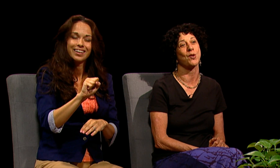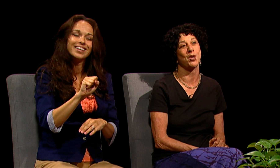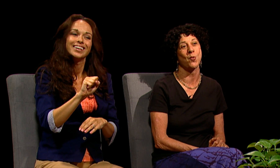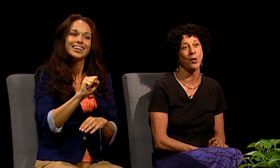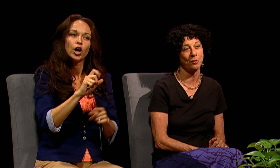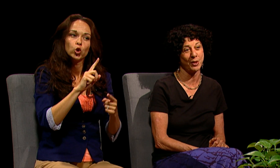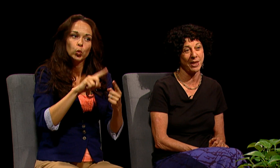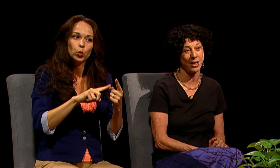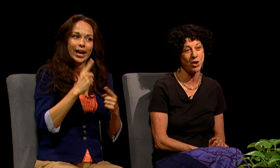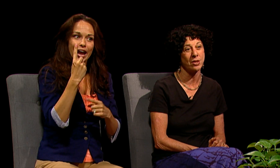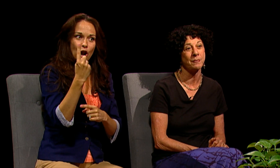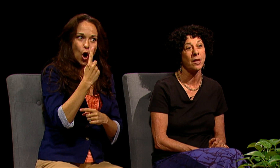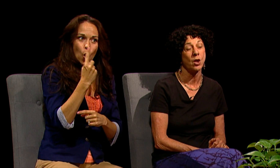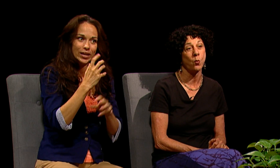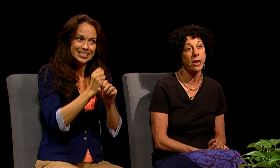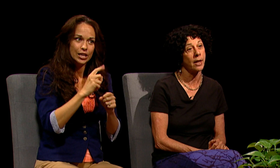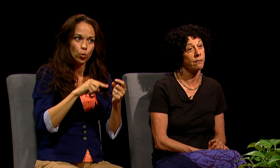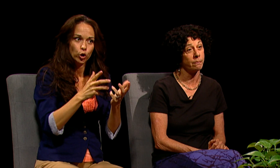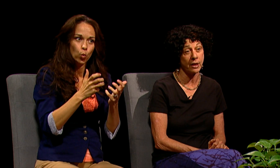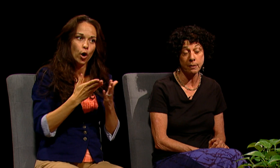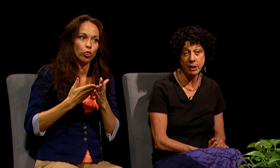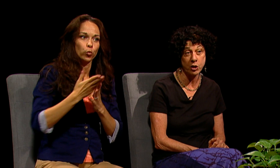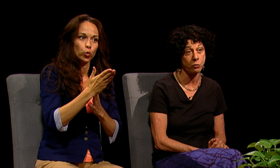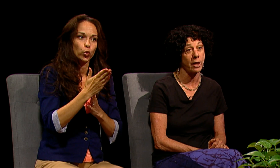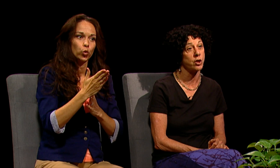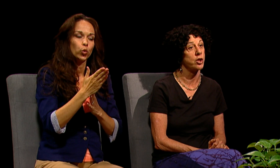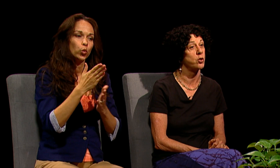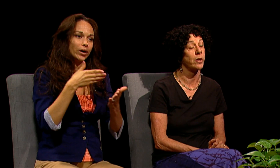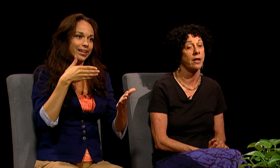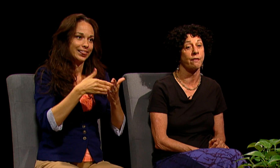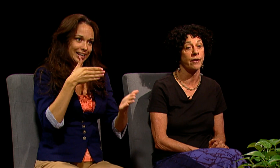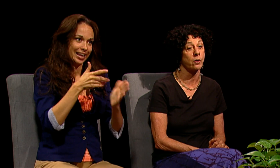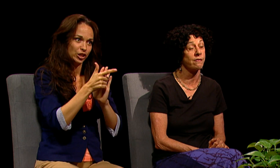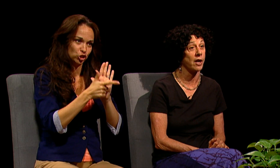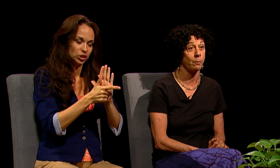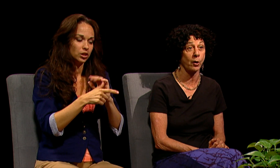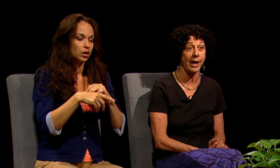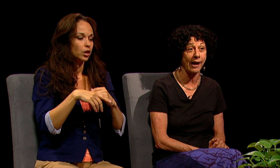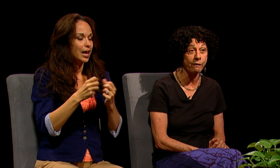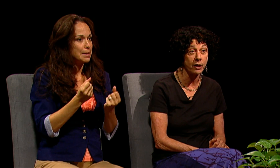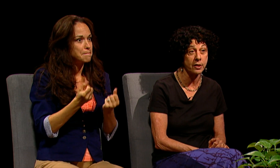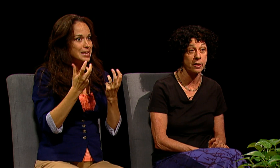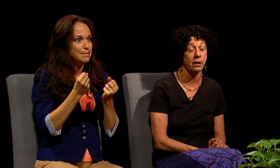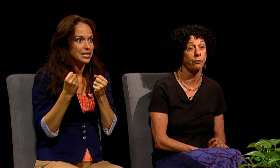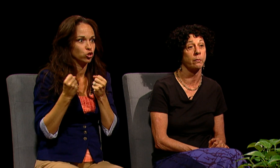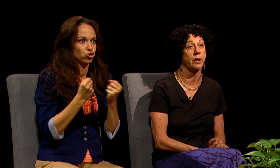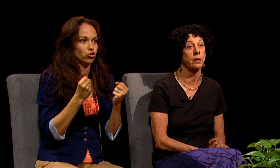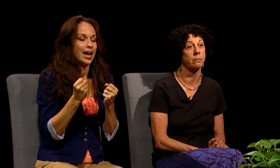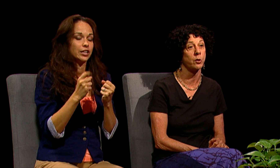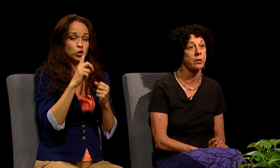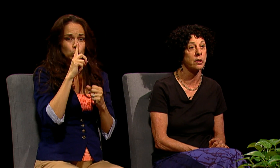WHAT YOU WANT THROUGH LITIGATION. WE HAD MANY, MANY STRATEGIES. WE HAD A VERY VIBRANT ADVOCACY EFFORT BY THE COMMUNITY.